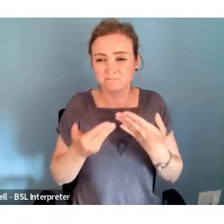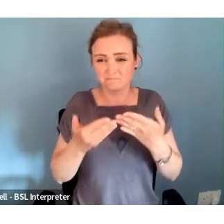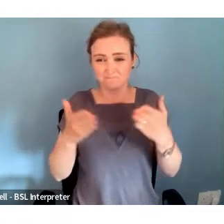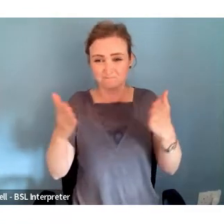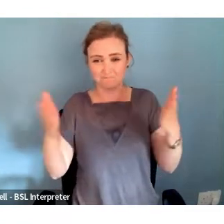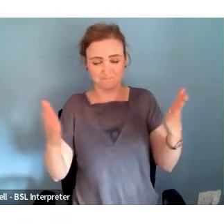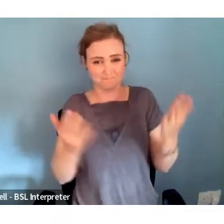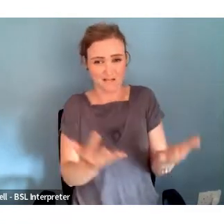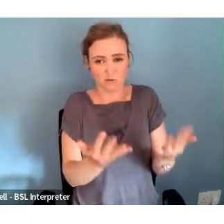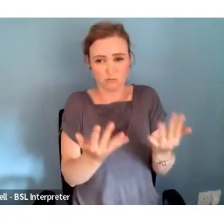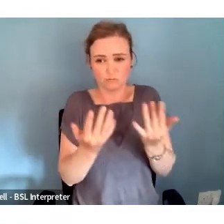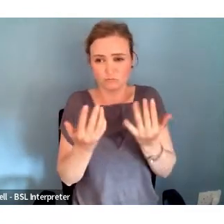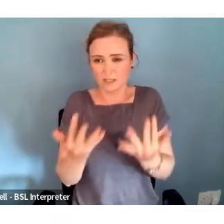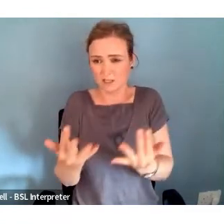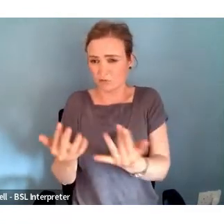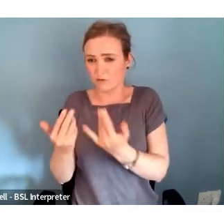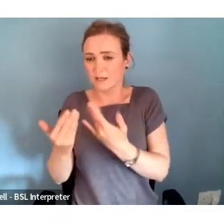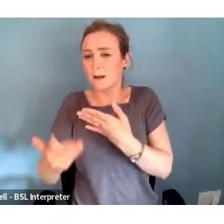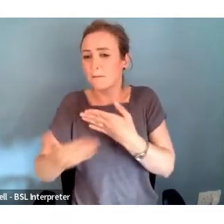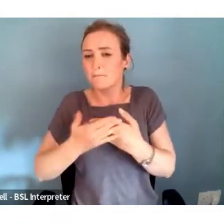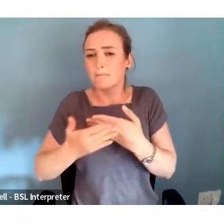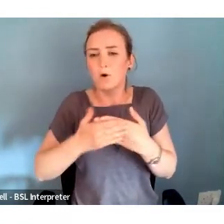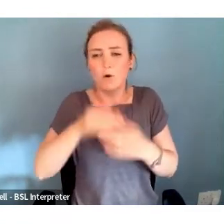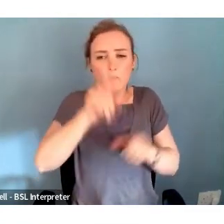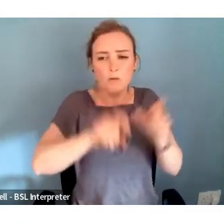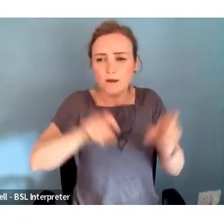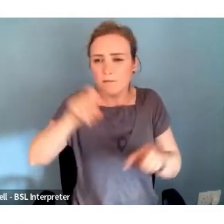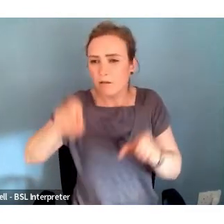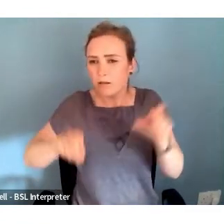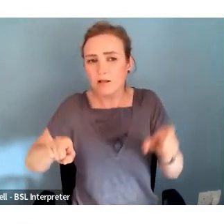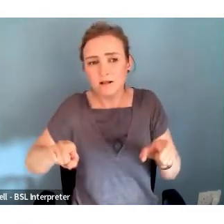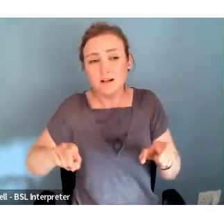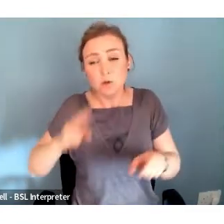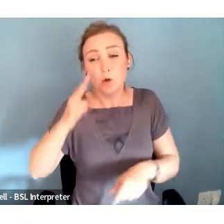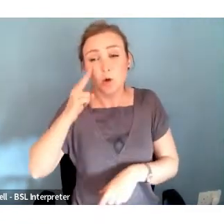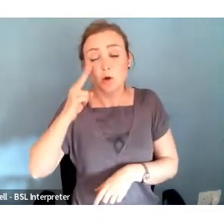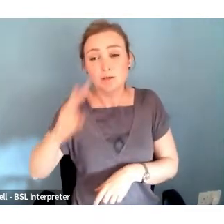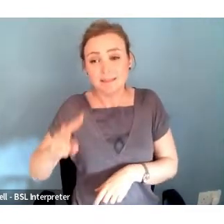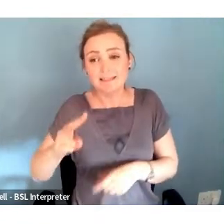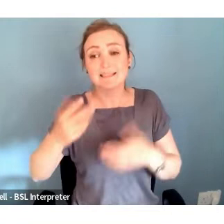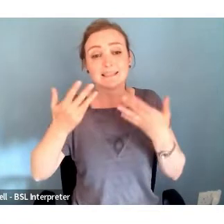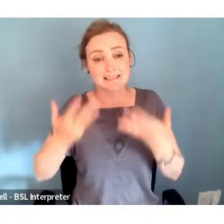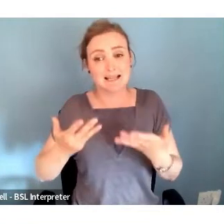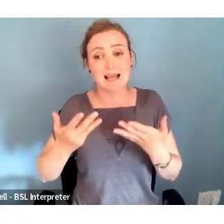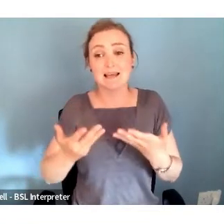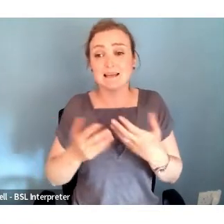more candidates. You will see as we go through this, although we are talking specifically about disability and